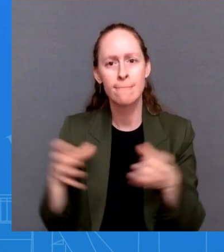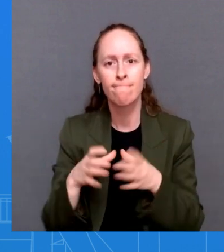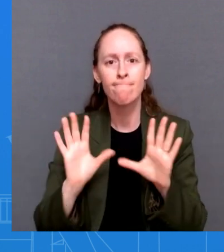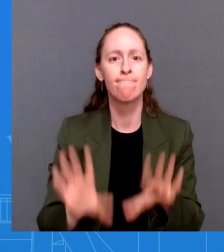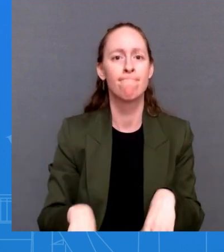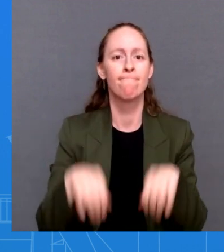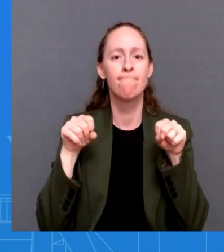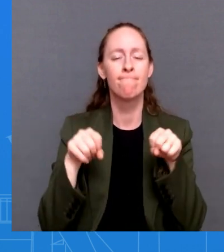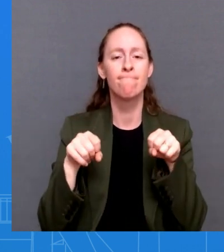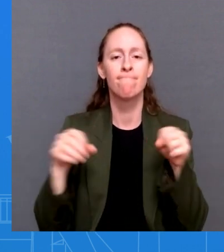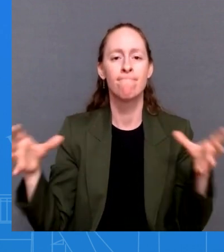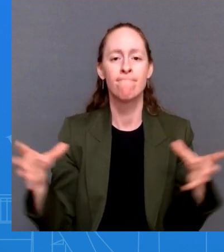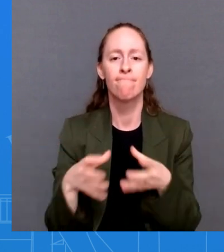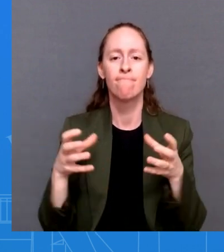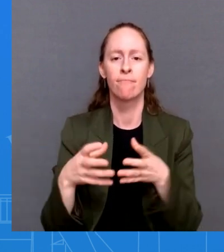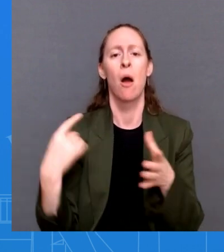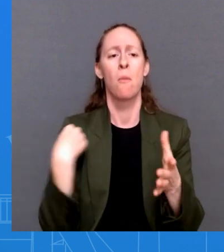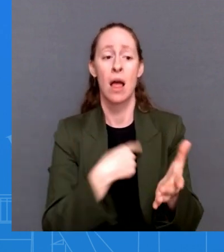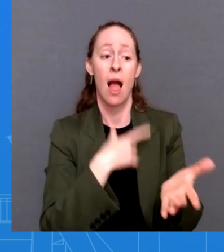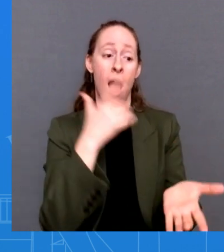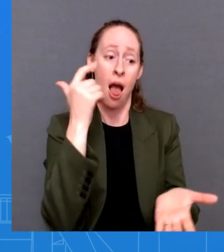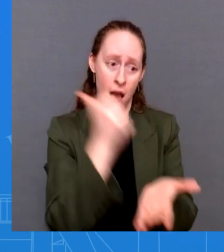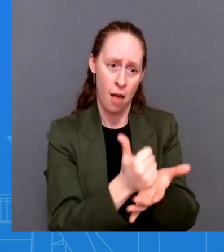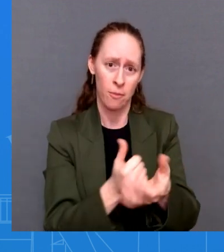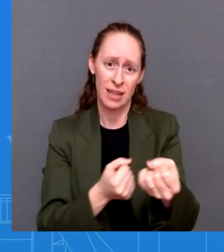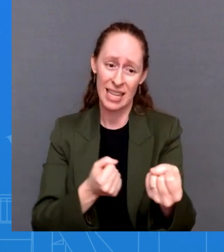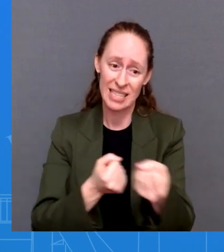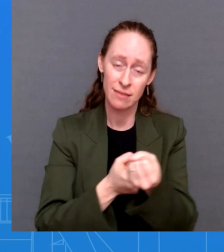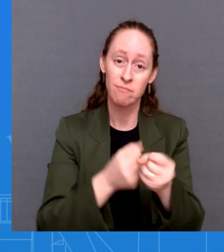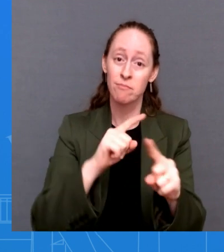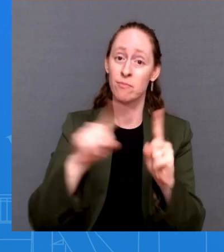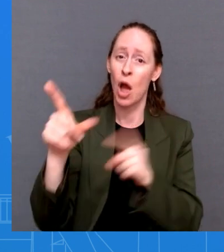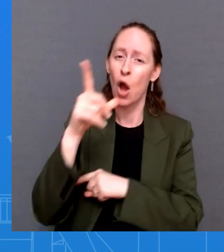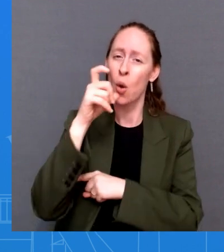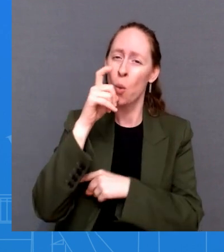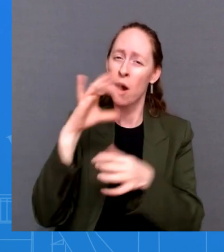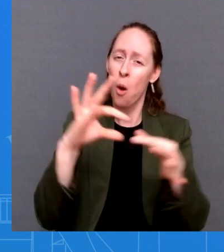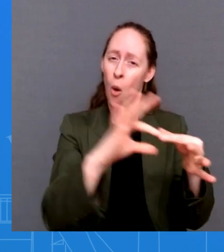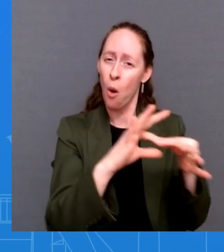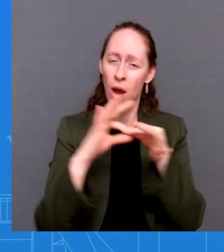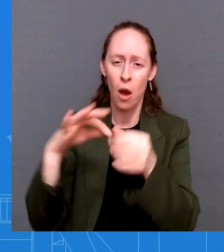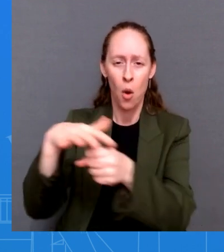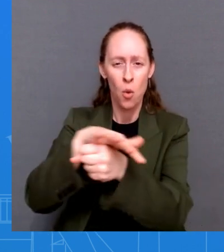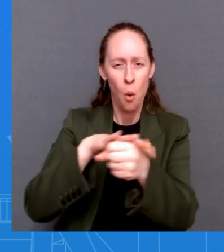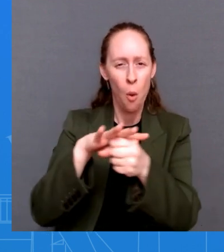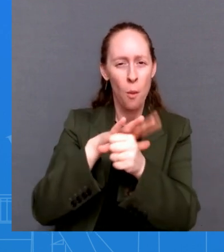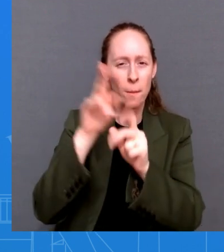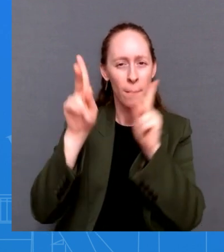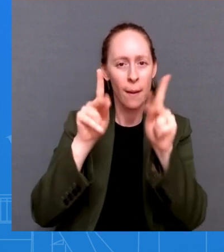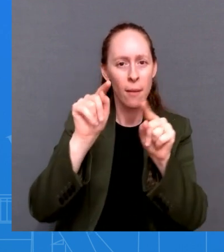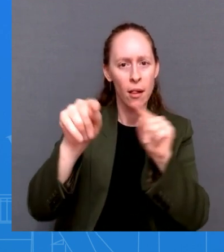is actually optimizing how they're delivering because they actually know their people really well and know their organizations as well as their events.